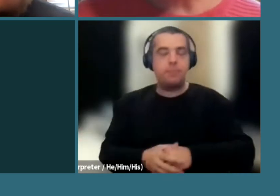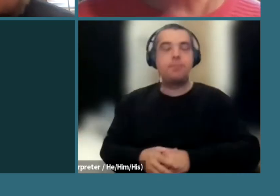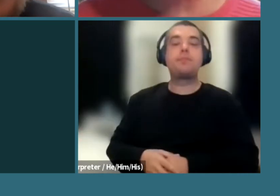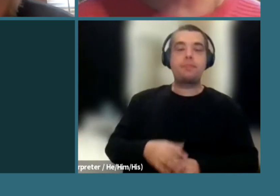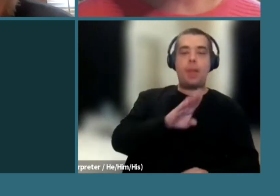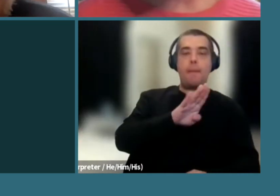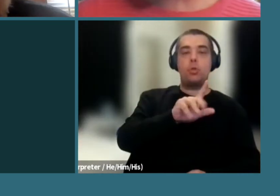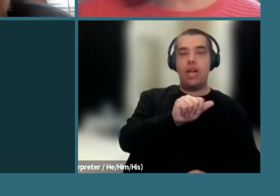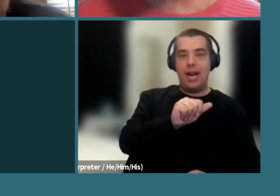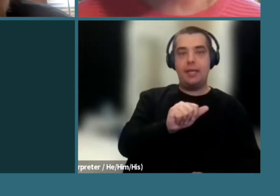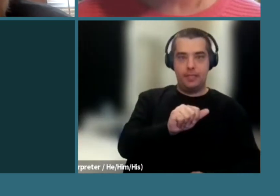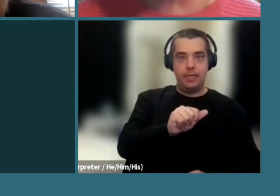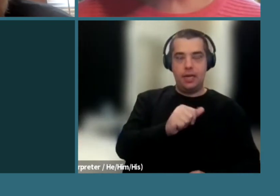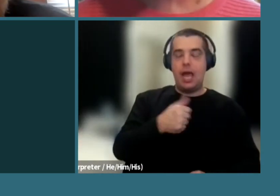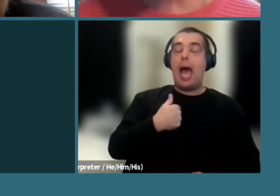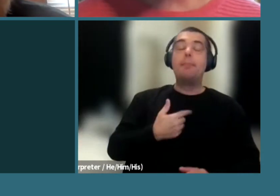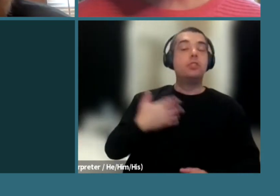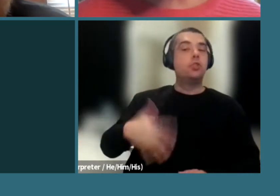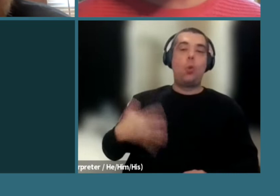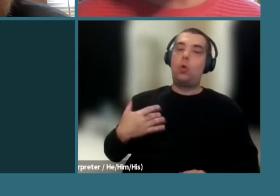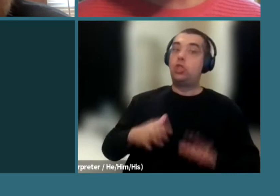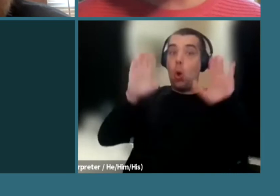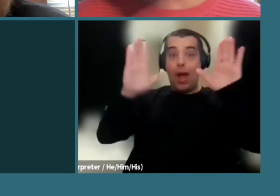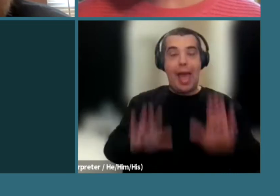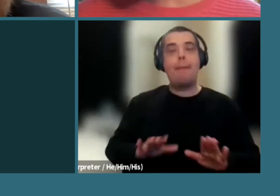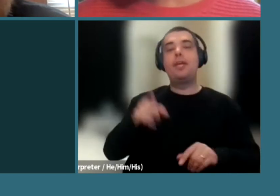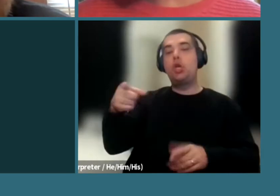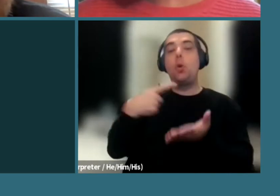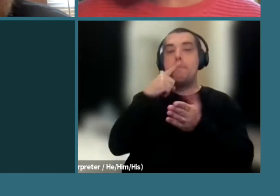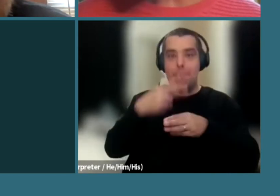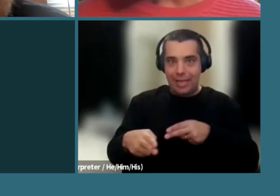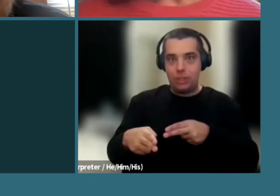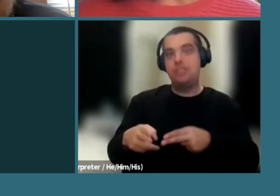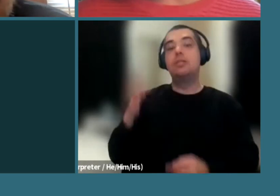I’m so glad you brought that up because